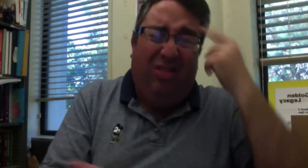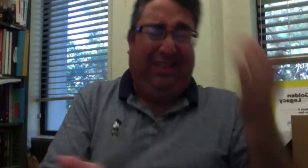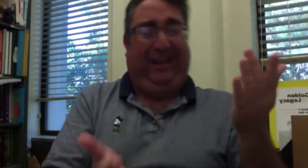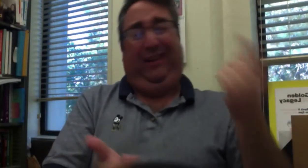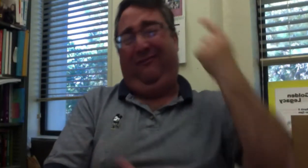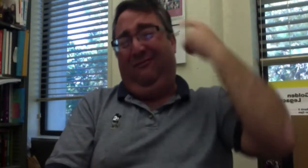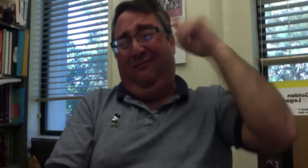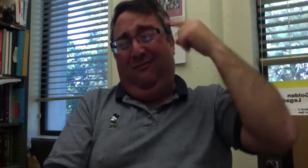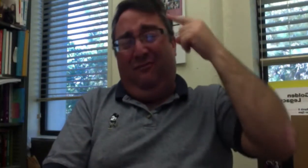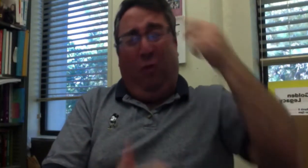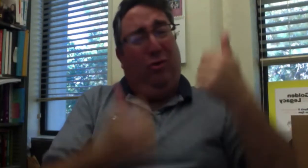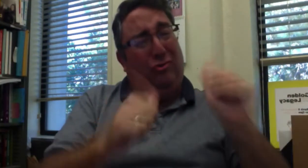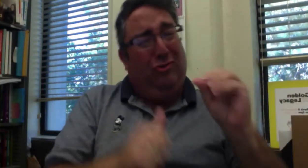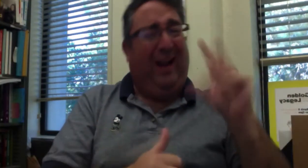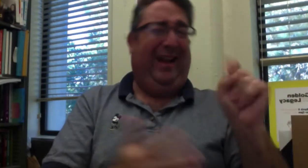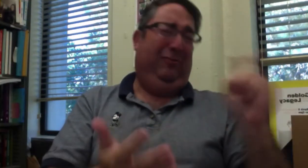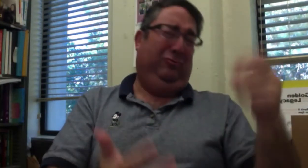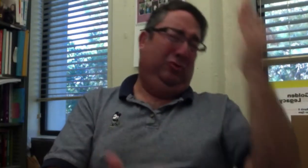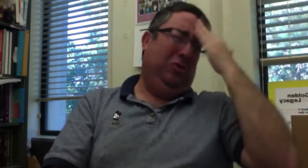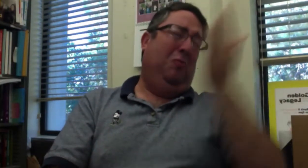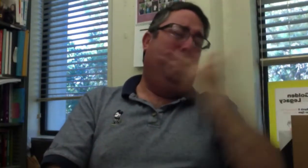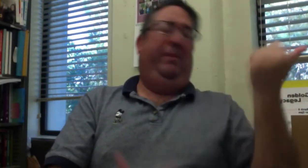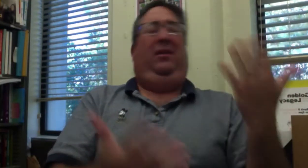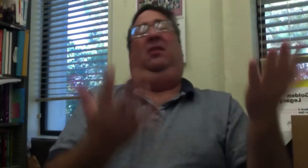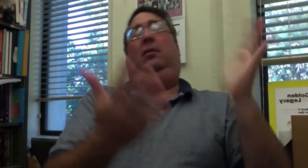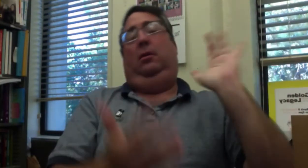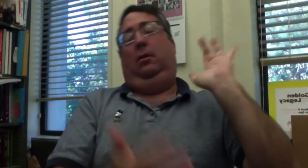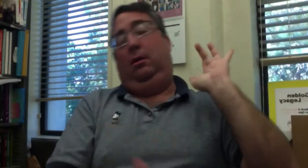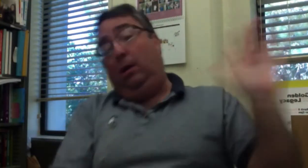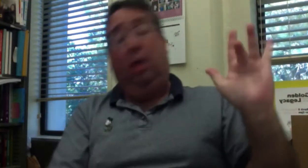They showed the terrible singers for the humor value, causing people to laugh at them and wonder what they were thinking, trying out for American Idol?